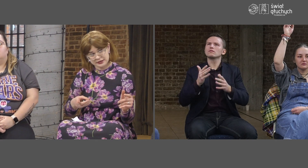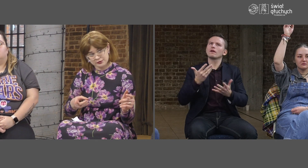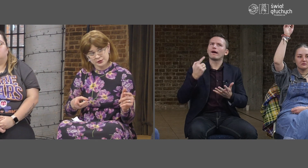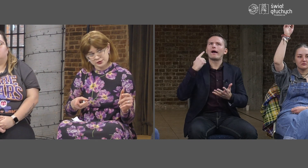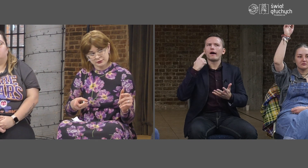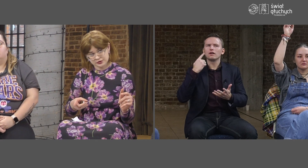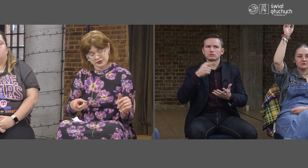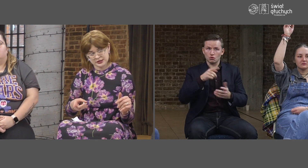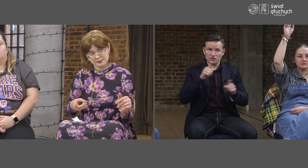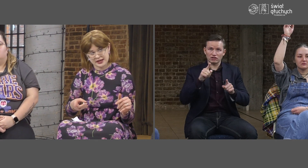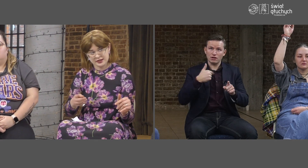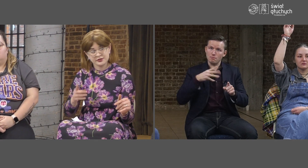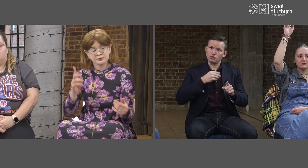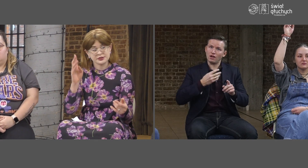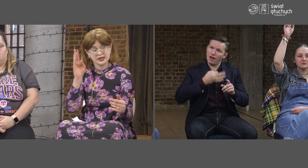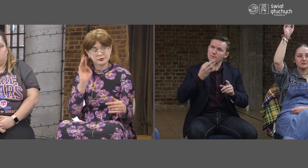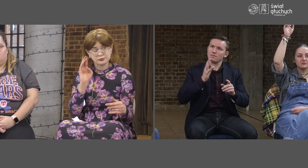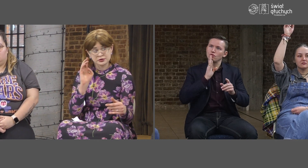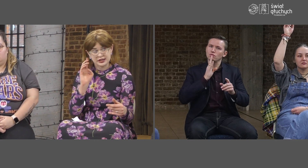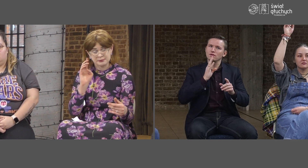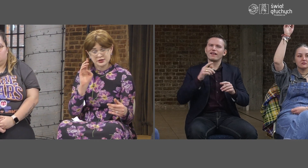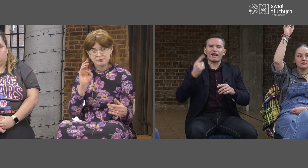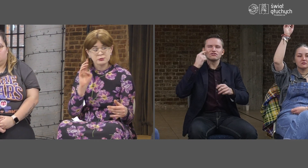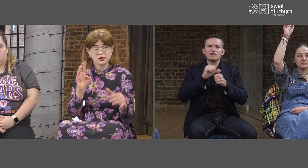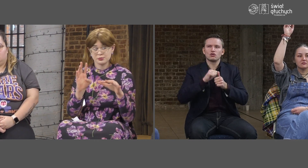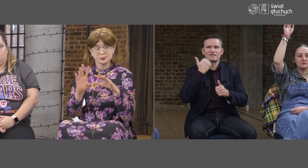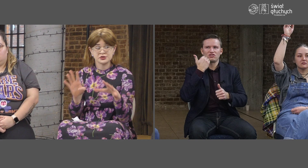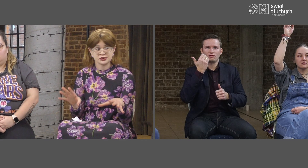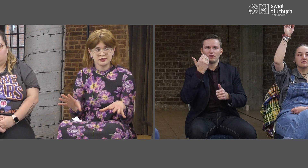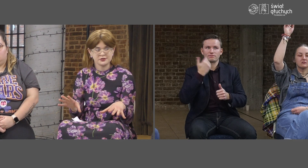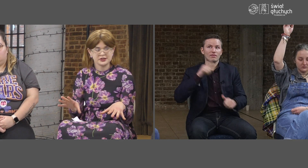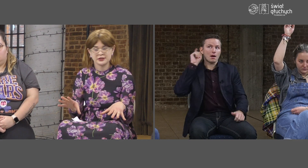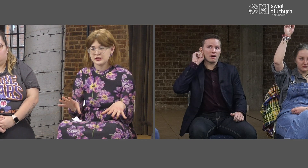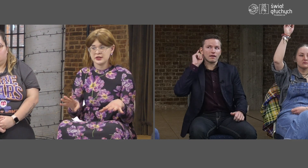I was very ashamed of wearing a hearing aid. I hid it with my hair; it had to be beige.